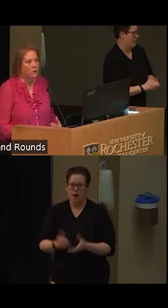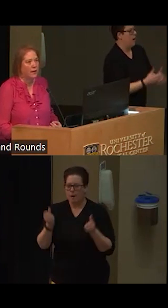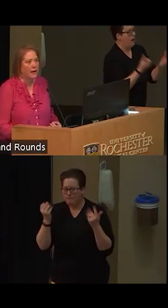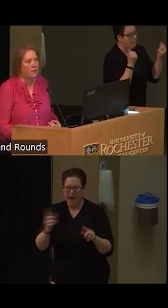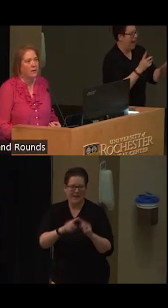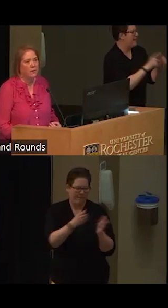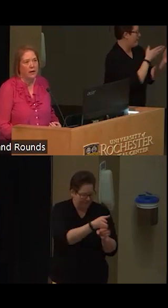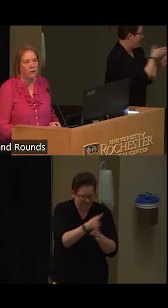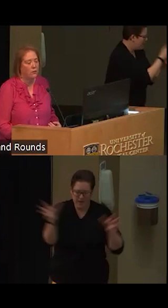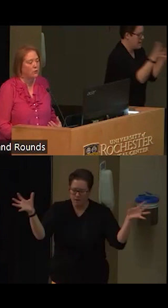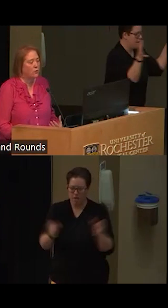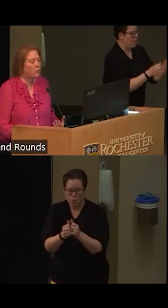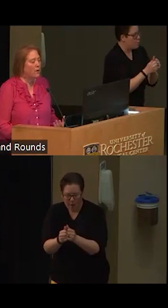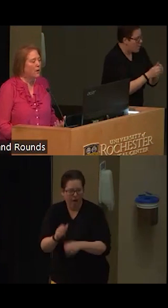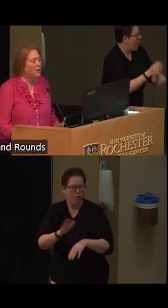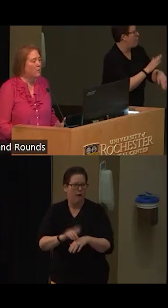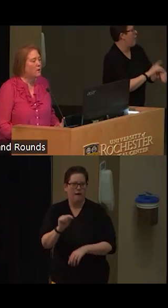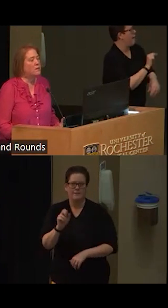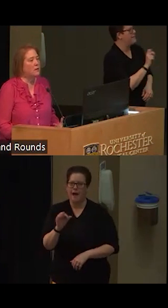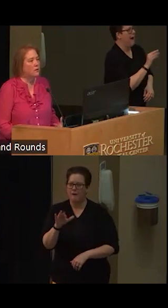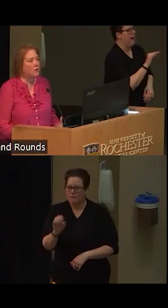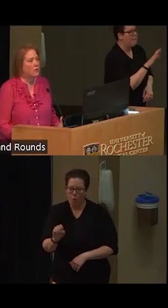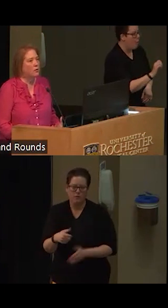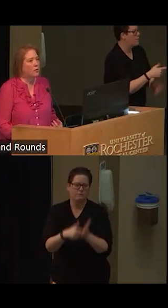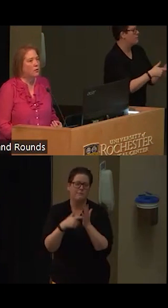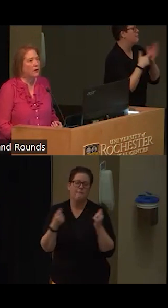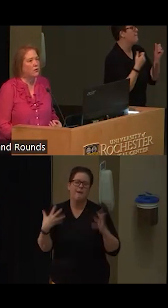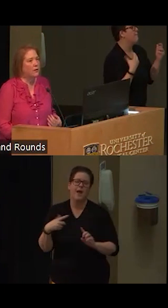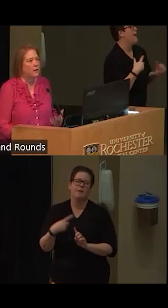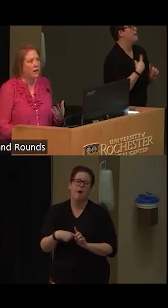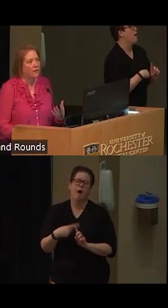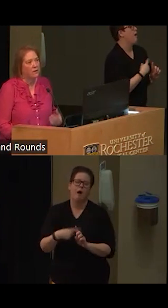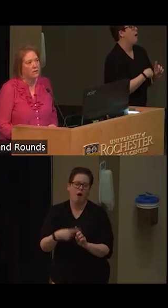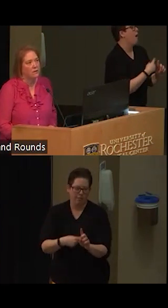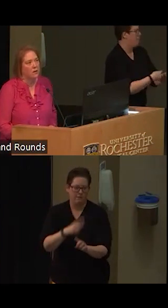work that happened in our task force group and the months that it took to actually have this